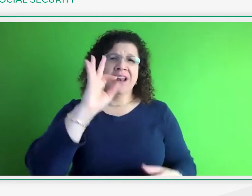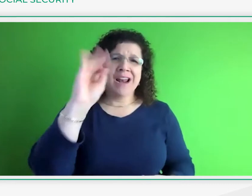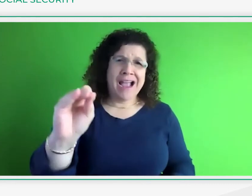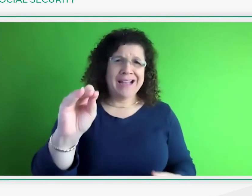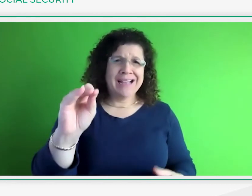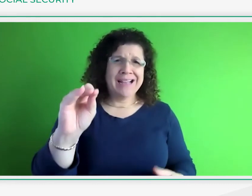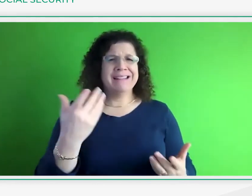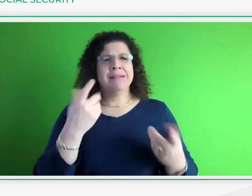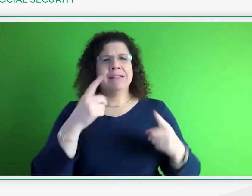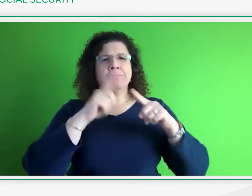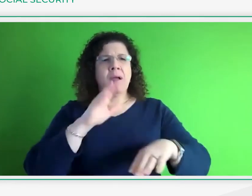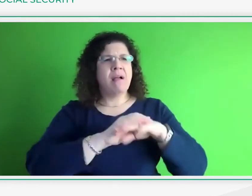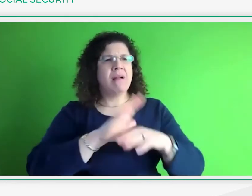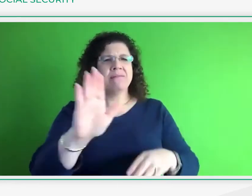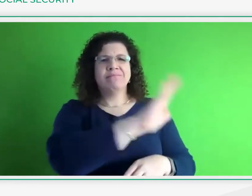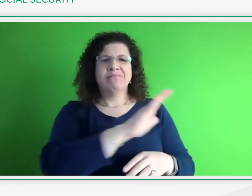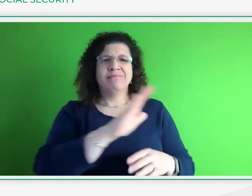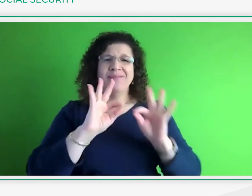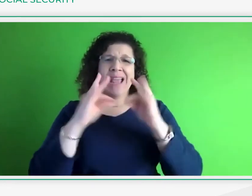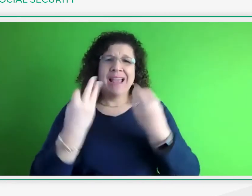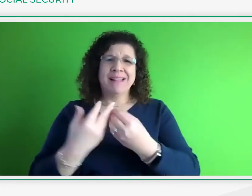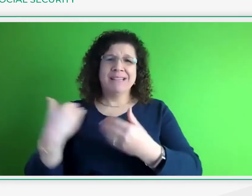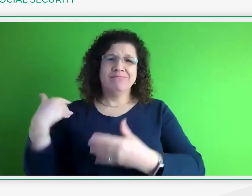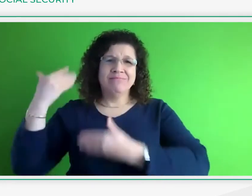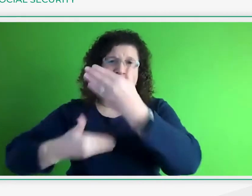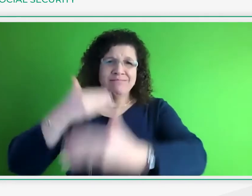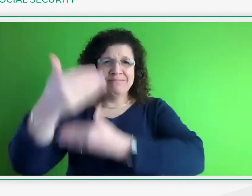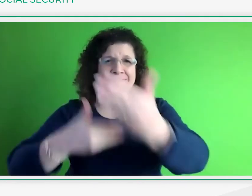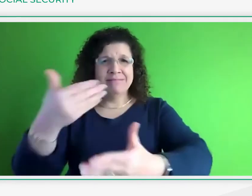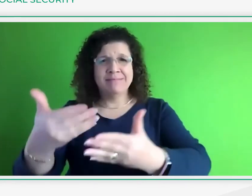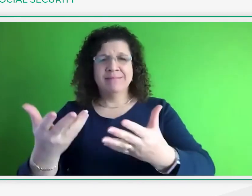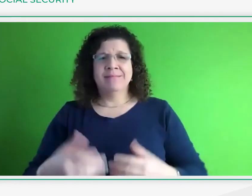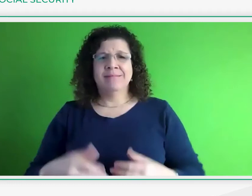I'm going to live until 100 or 90 years old based on my family genetics.”